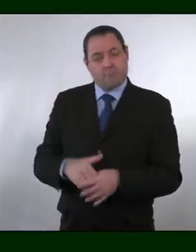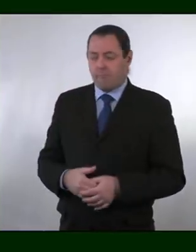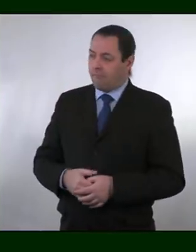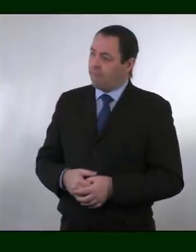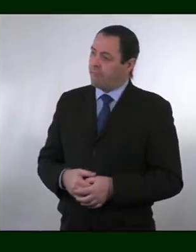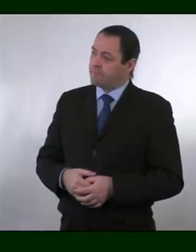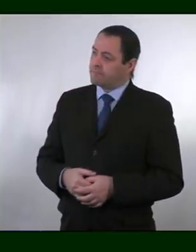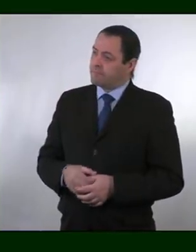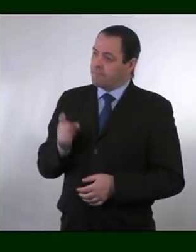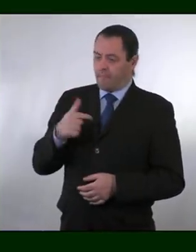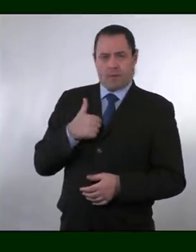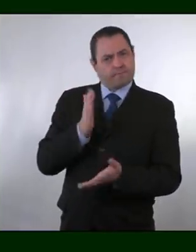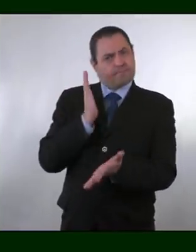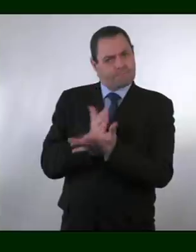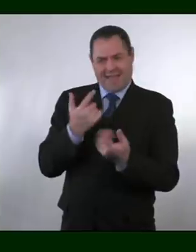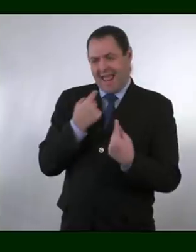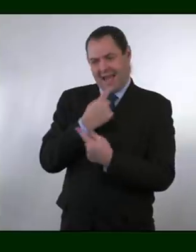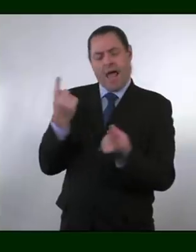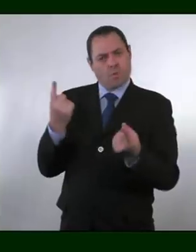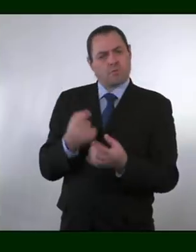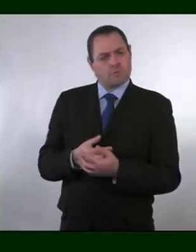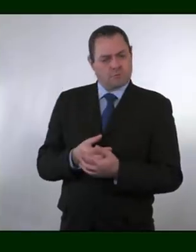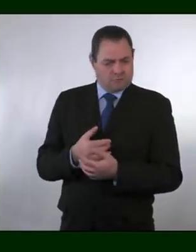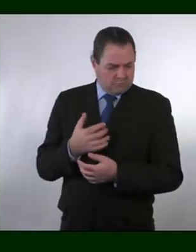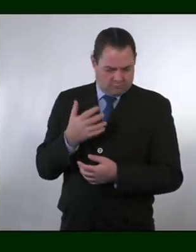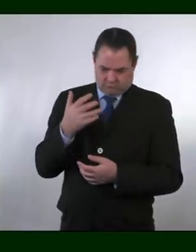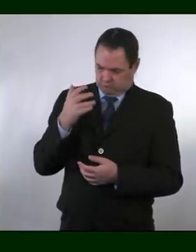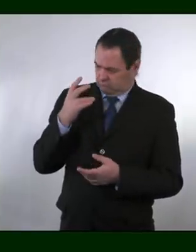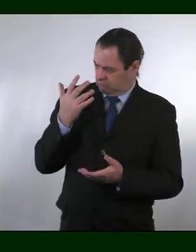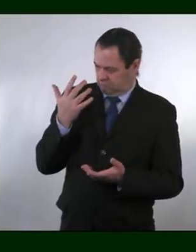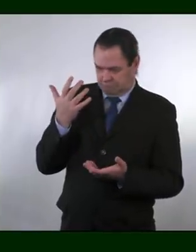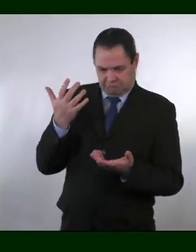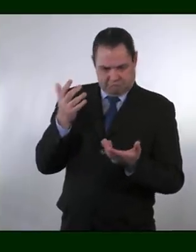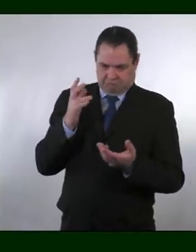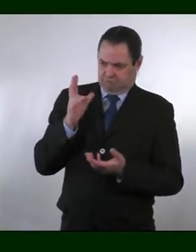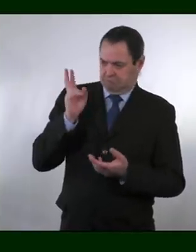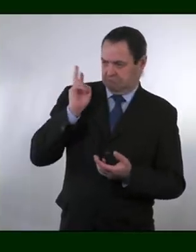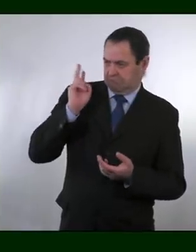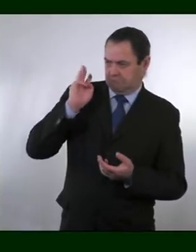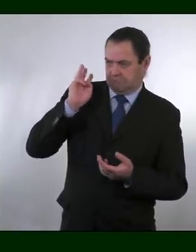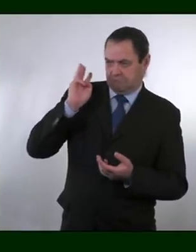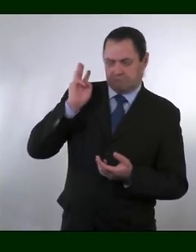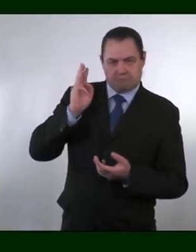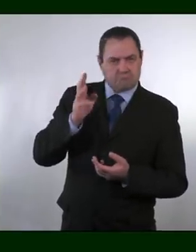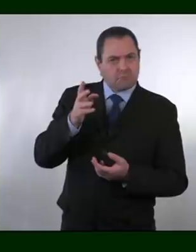That is exactly what we announced only a few weeks ago with the lifetime skills guarantee. The